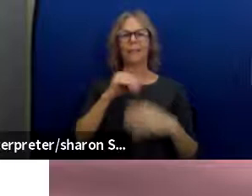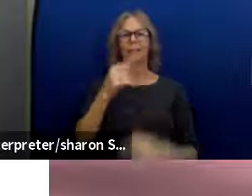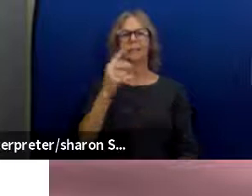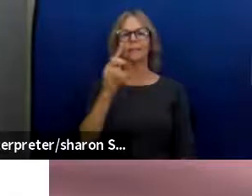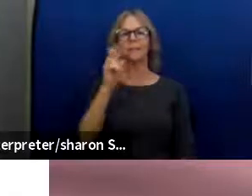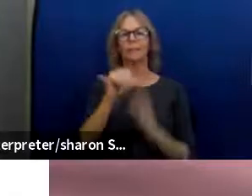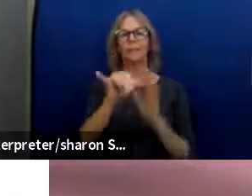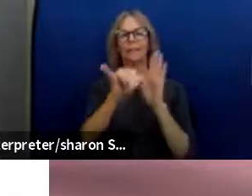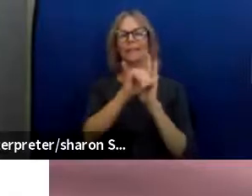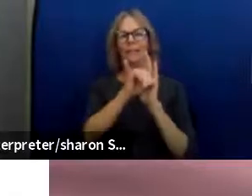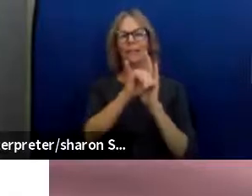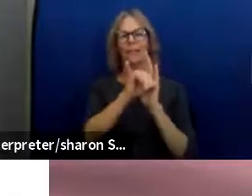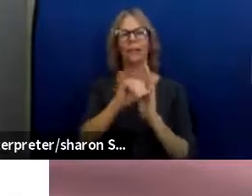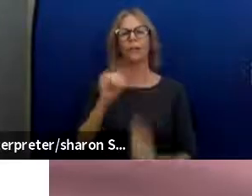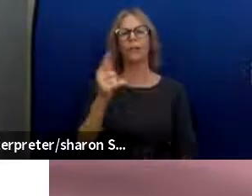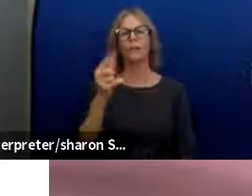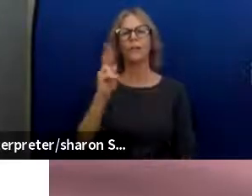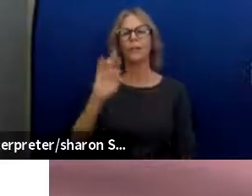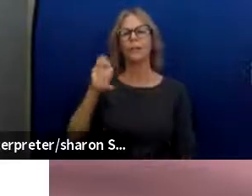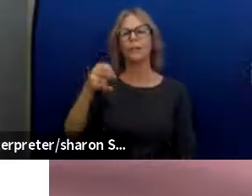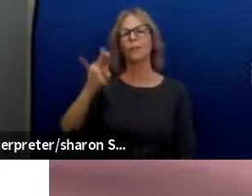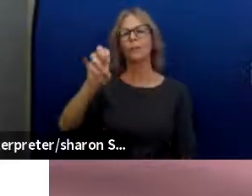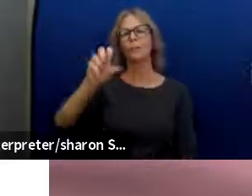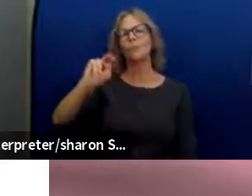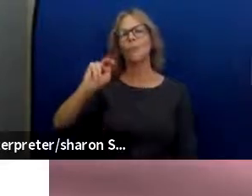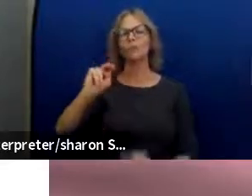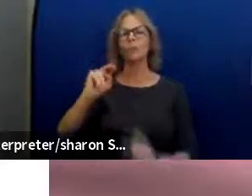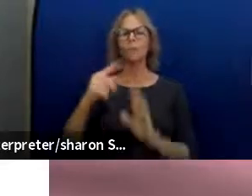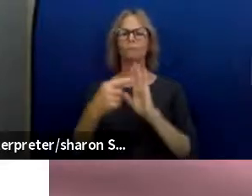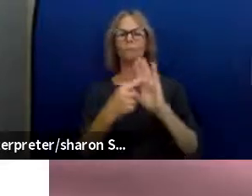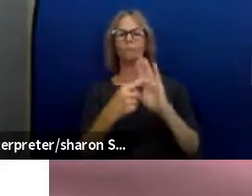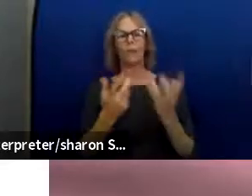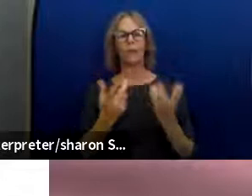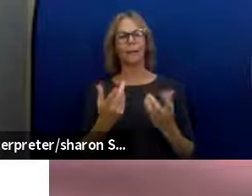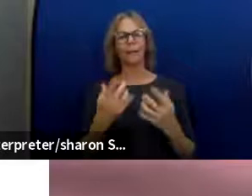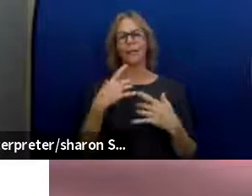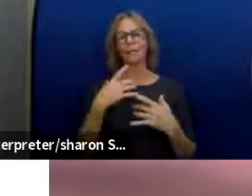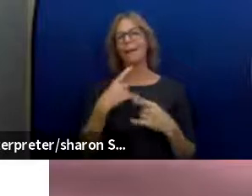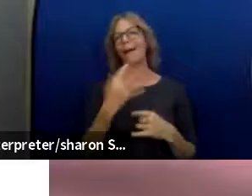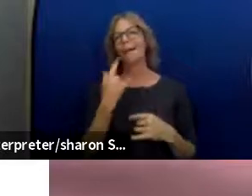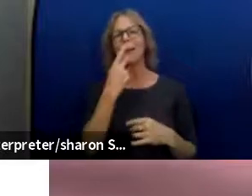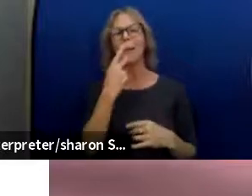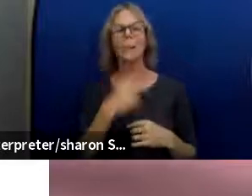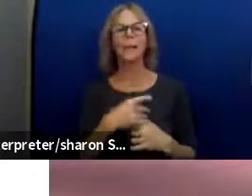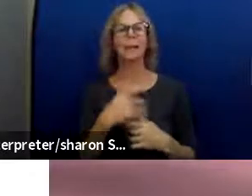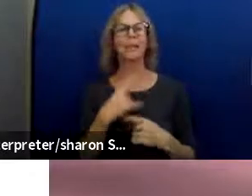gender expression is, is how he is you know, the fact that you like the color pink and the fact that you like to wear dresses and, and